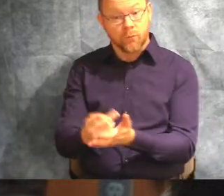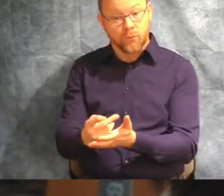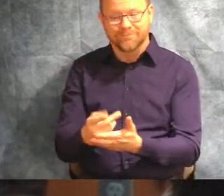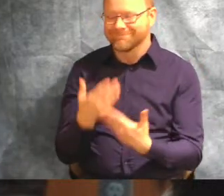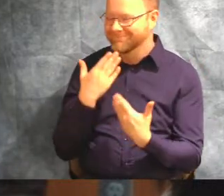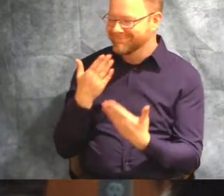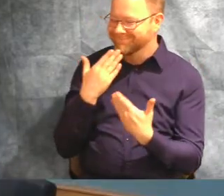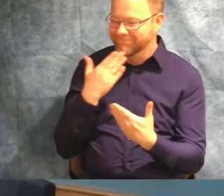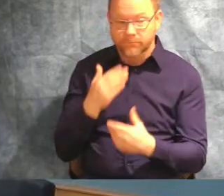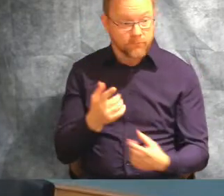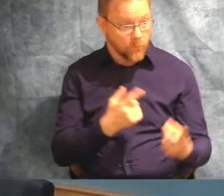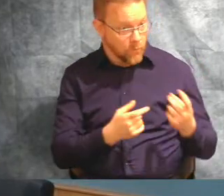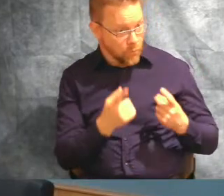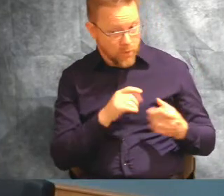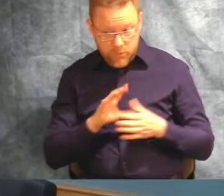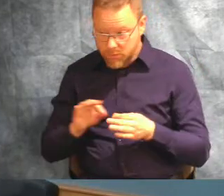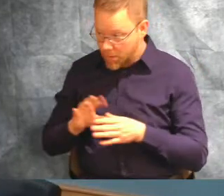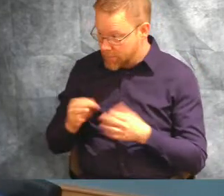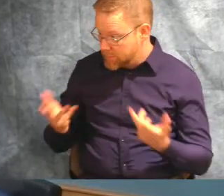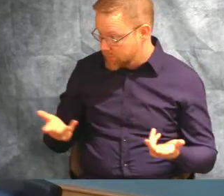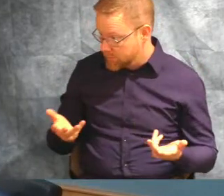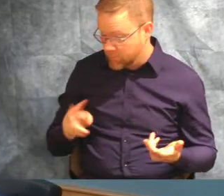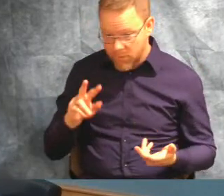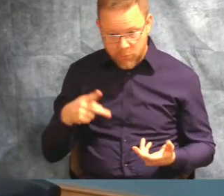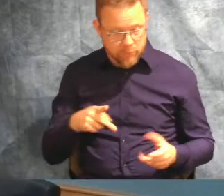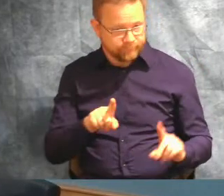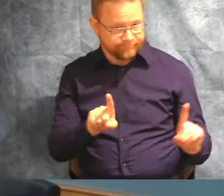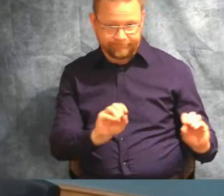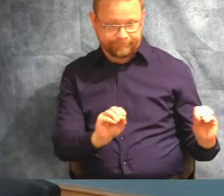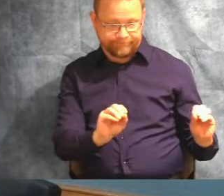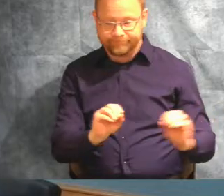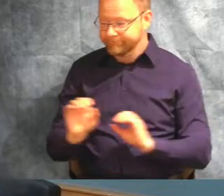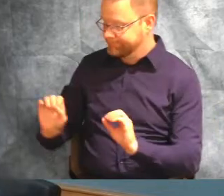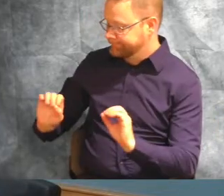much. Any questions or comments, Vice President Reece? No questions. Commissioner Driehaus.